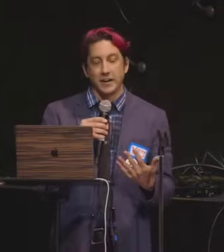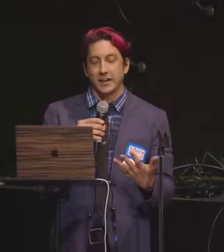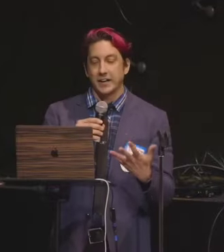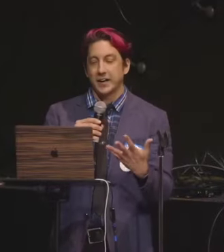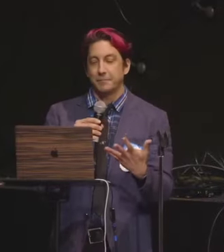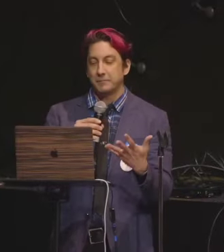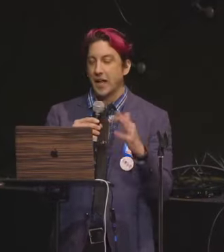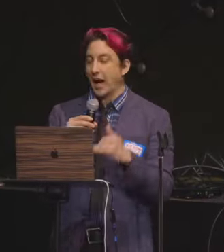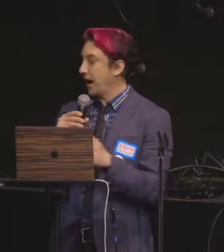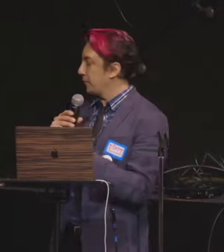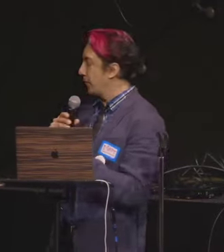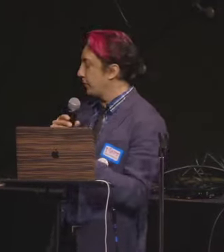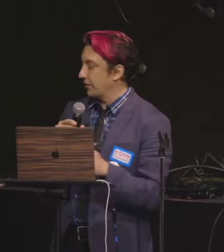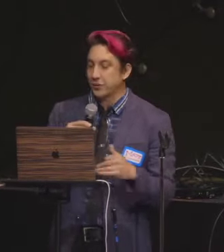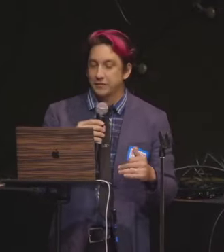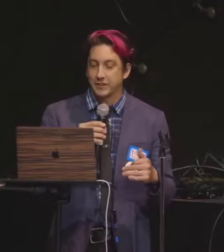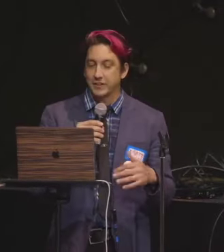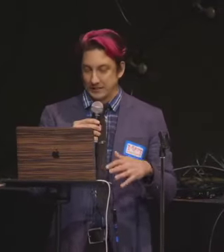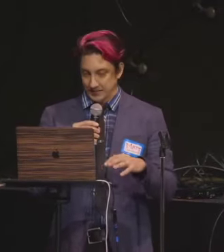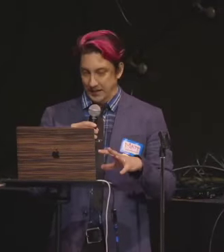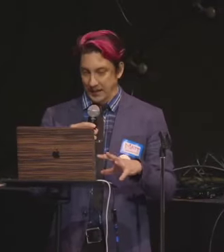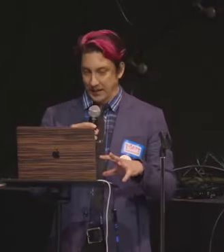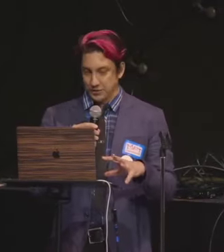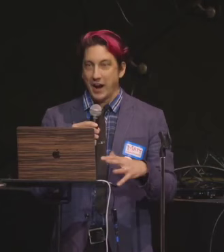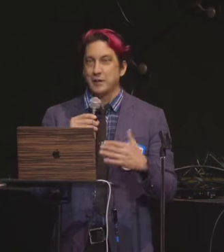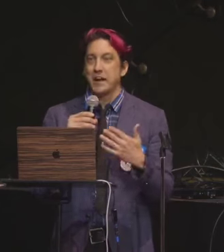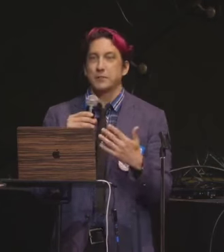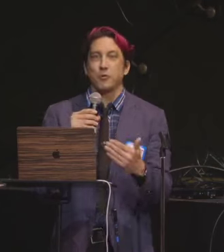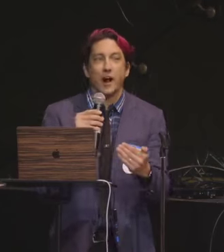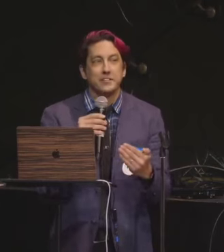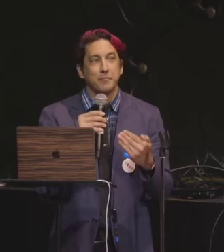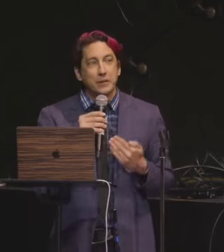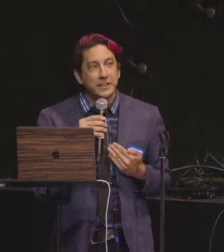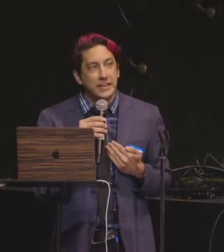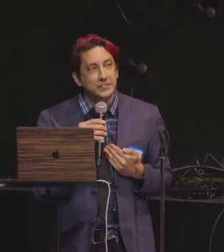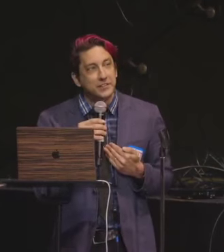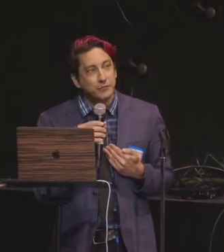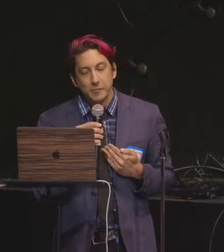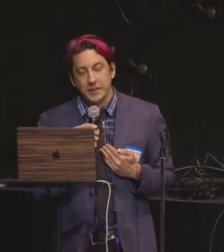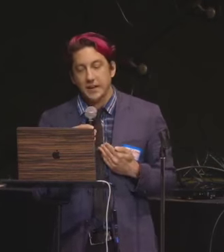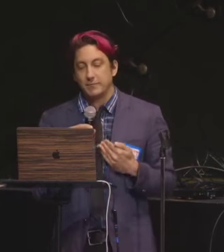but I'm going for sort of trying to make the process of building easier for me.